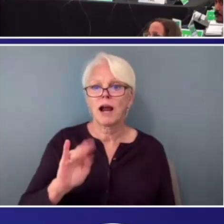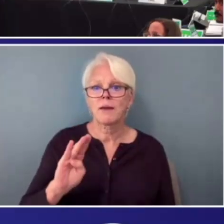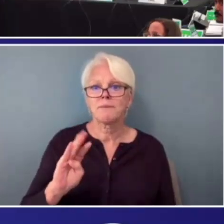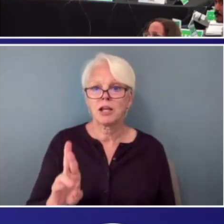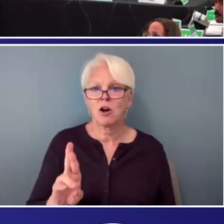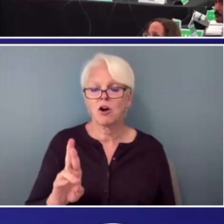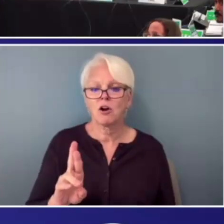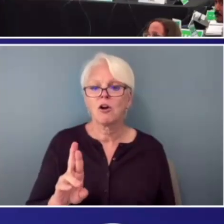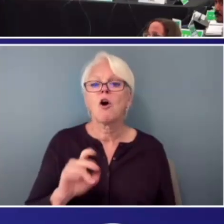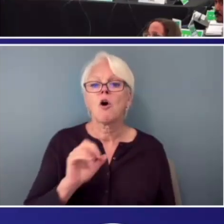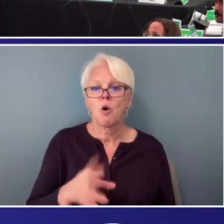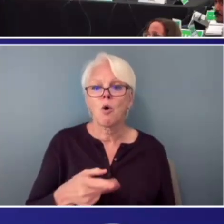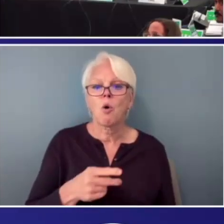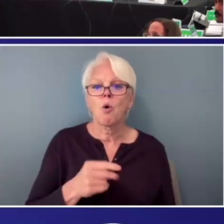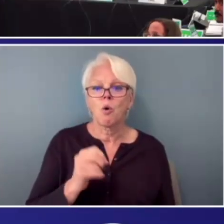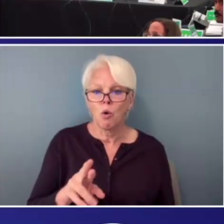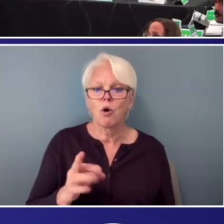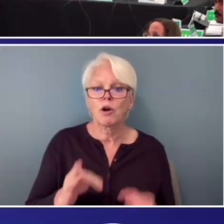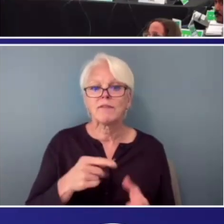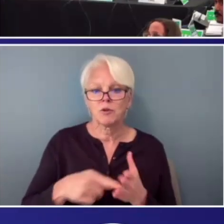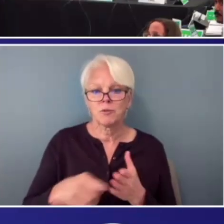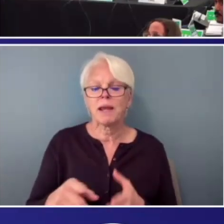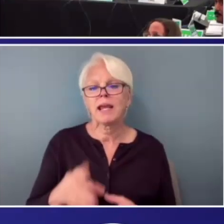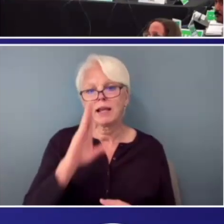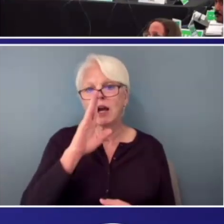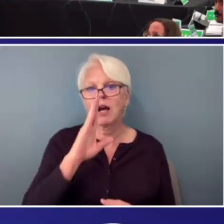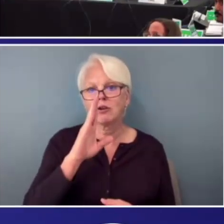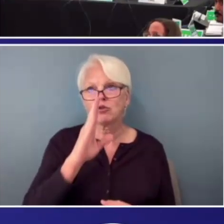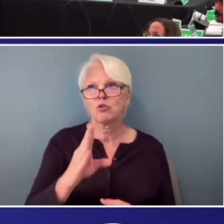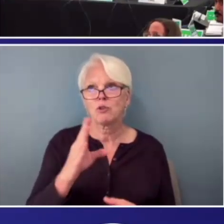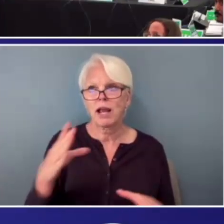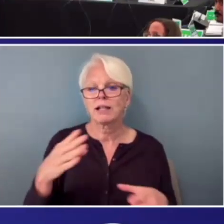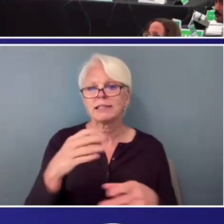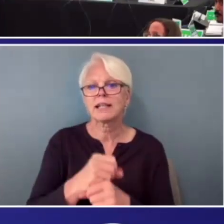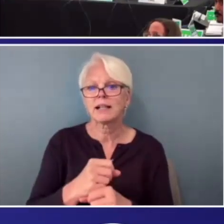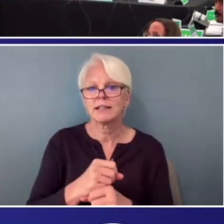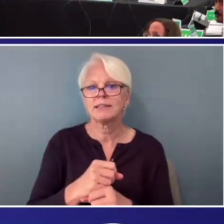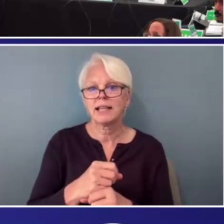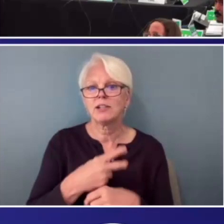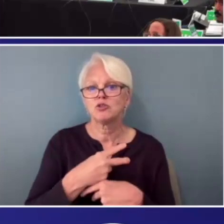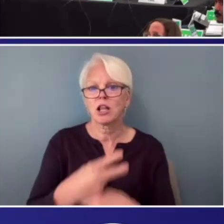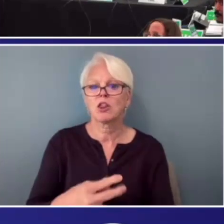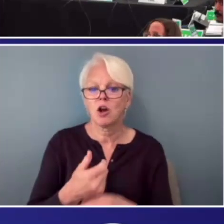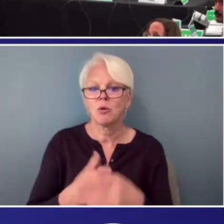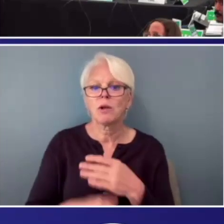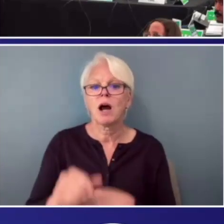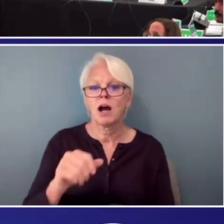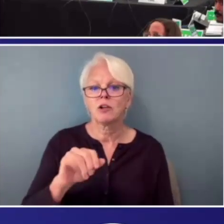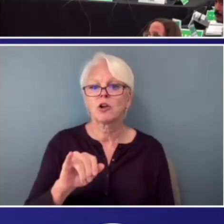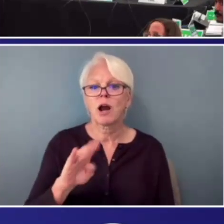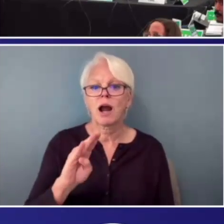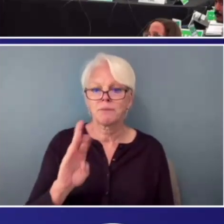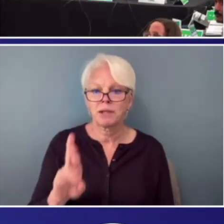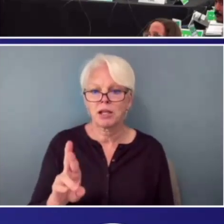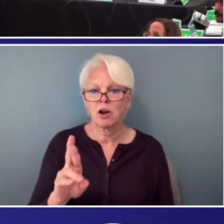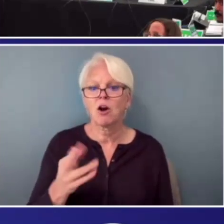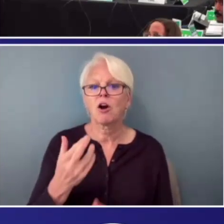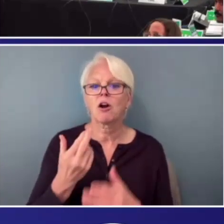Direct Consolidation Loan under an IDR plan in accordance with 685.220 (d)(1) Romanette